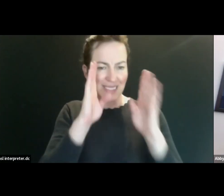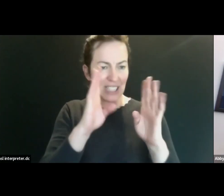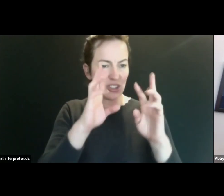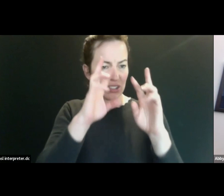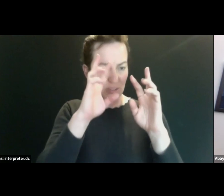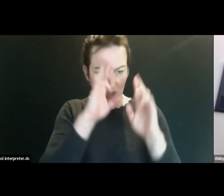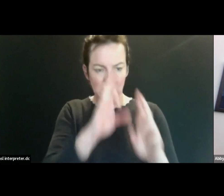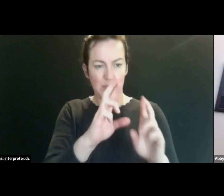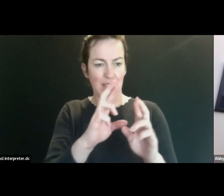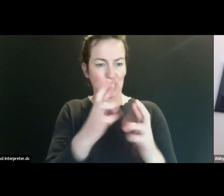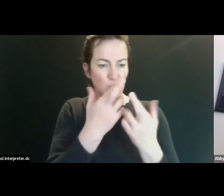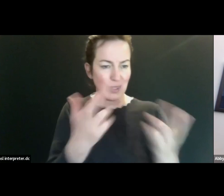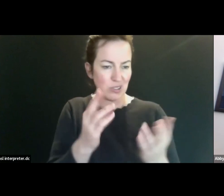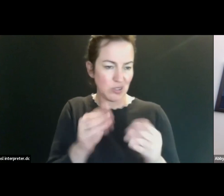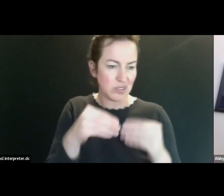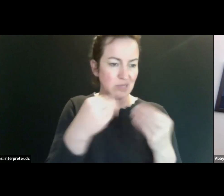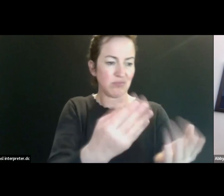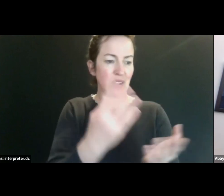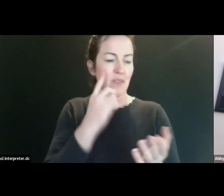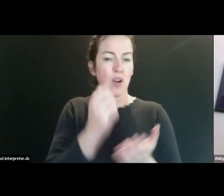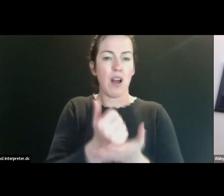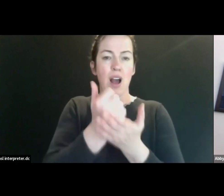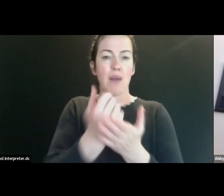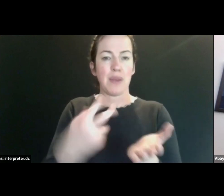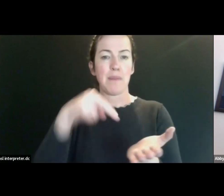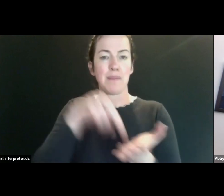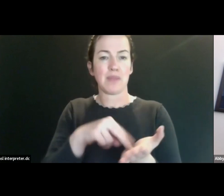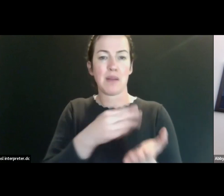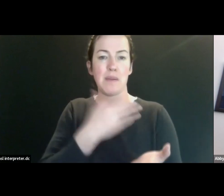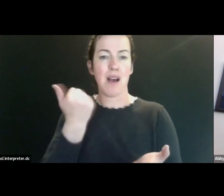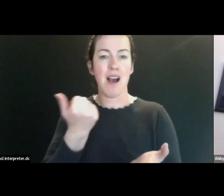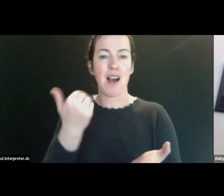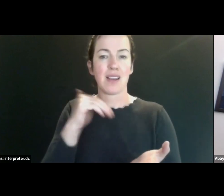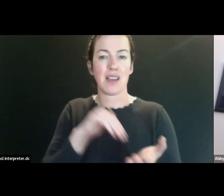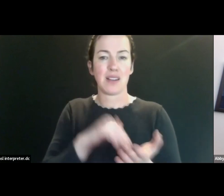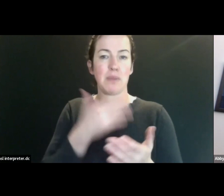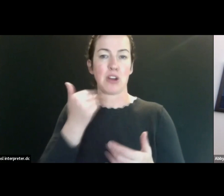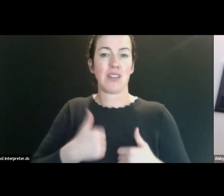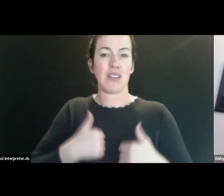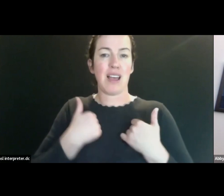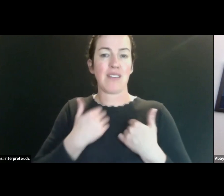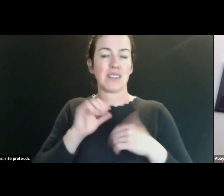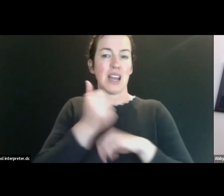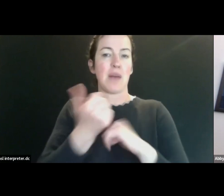to get back on their feet. And so we try our best to use every effort that we have to reach